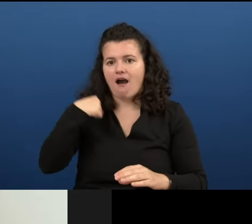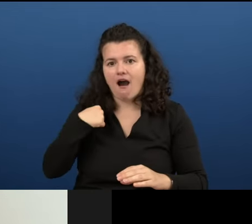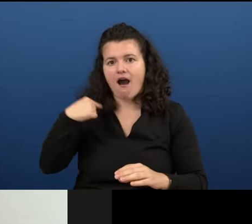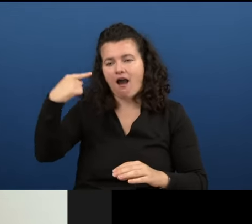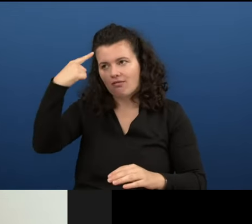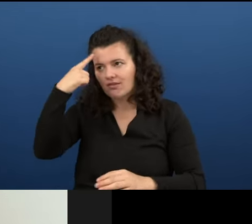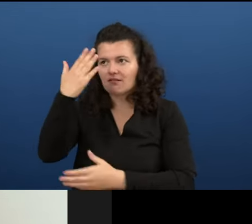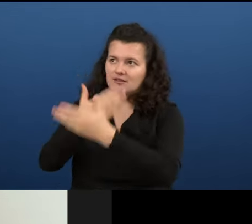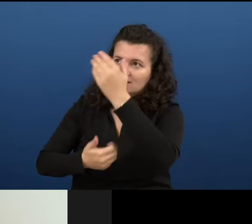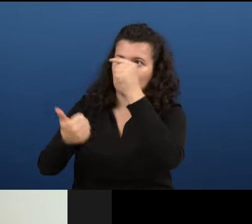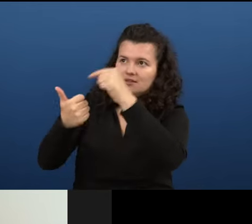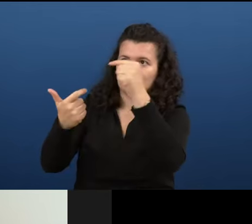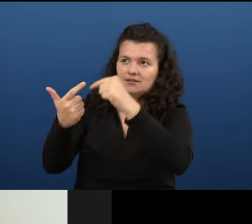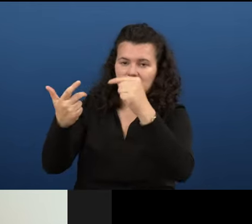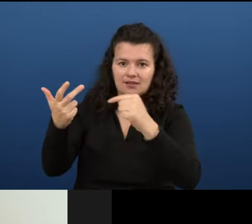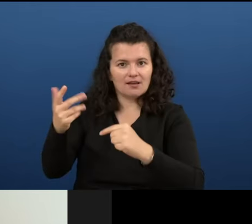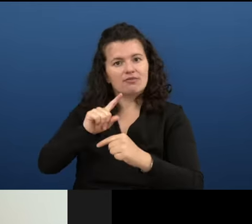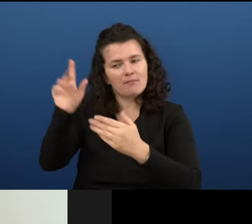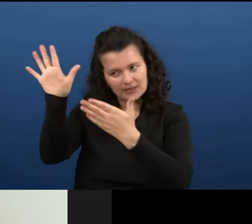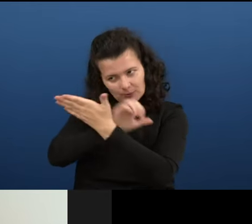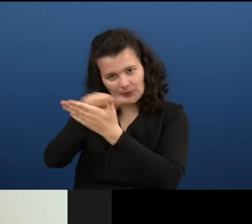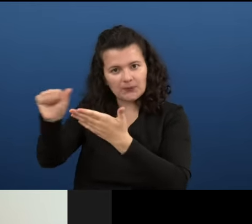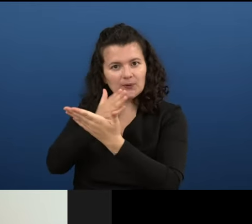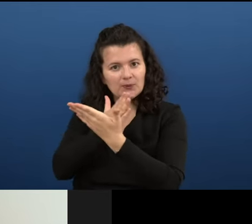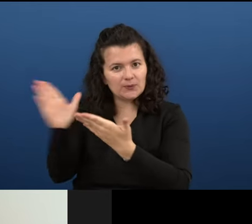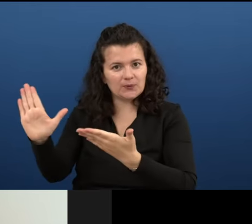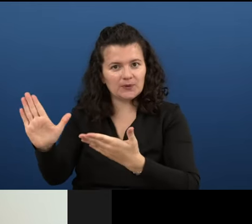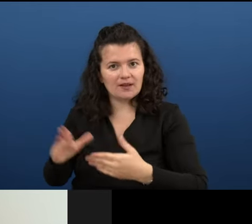as a person fast without really looking at their disability, you're looking at them as